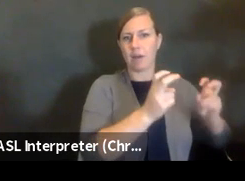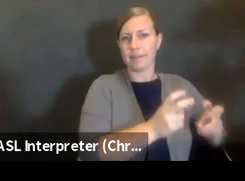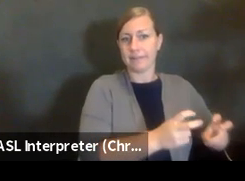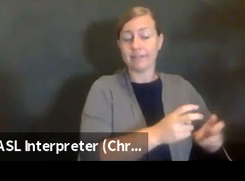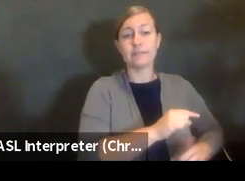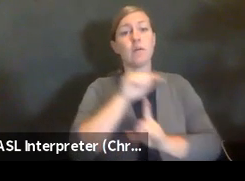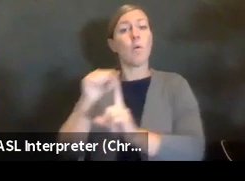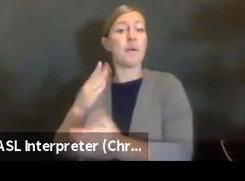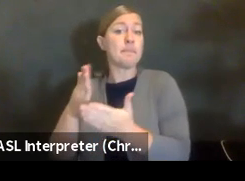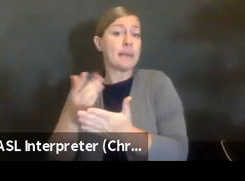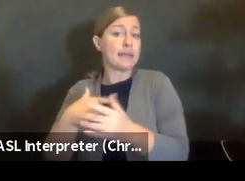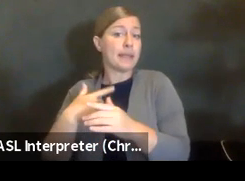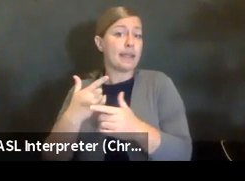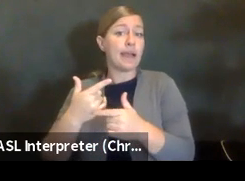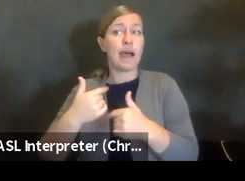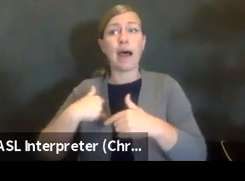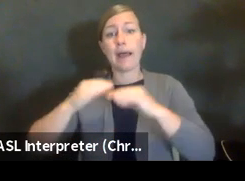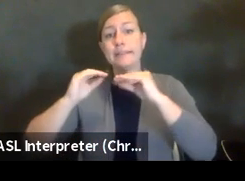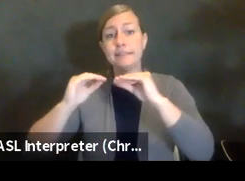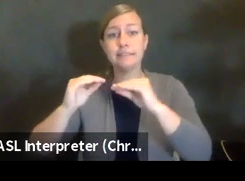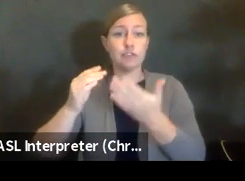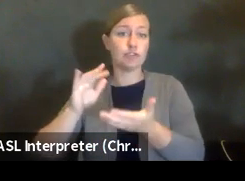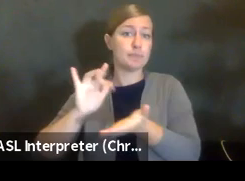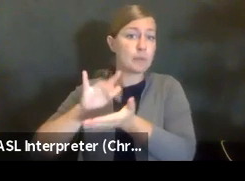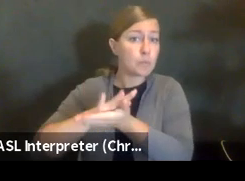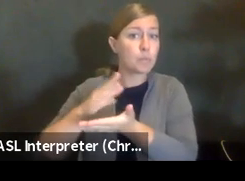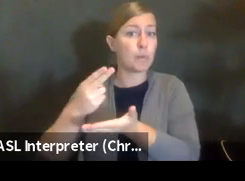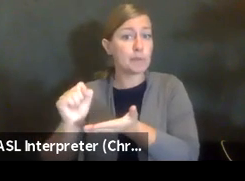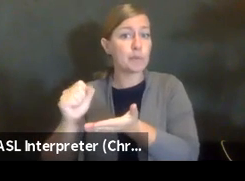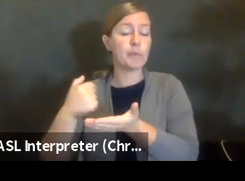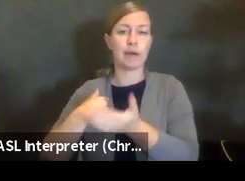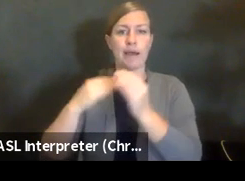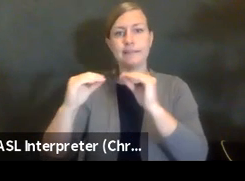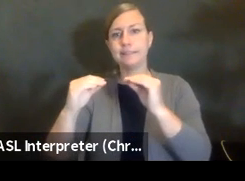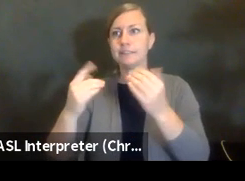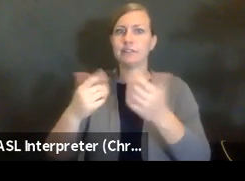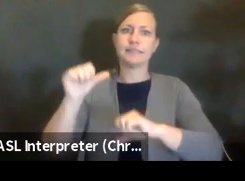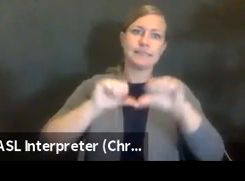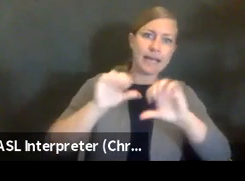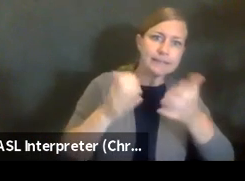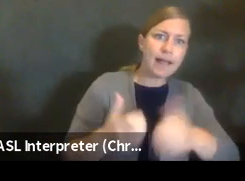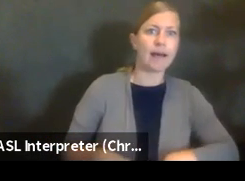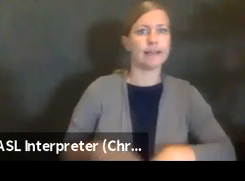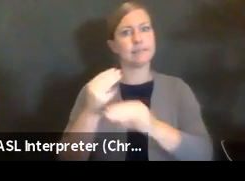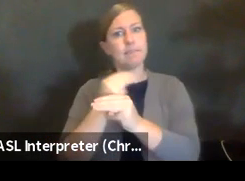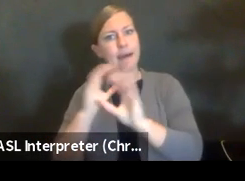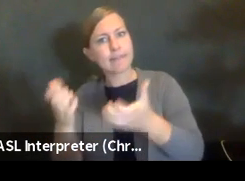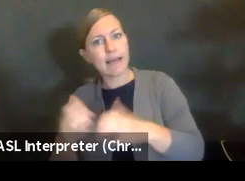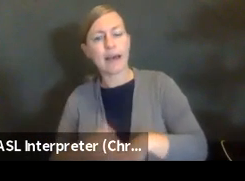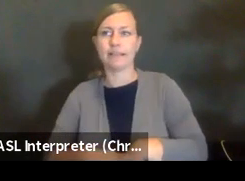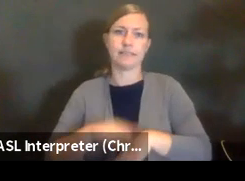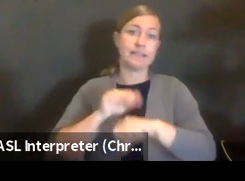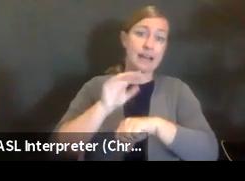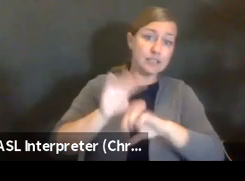Katherine Livick - ESD 112: Maybe I have math class and maybe I have science class, and maybe I have an advisory whatever I could have a classroom for each one of those.